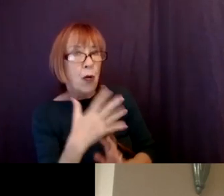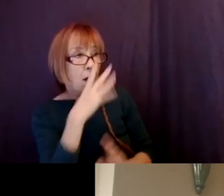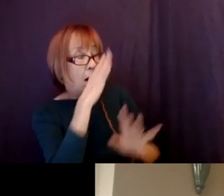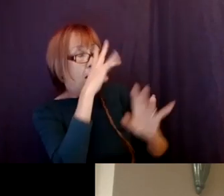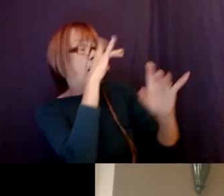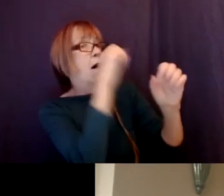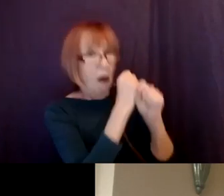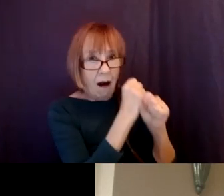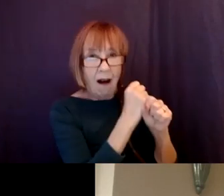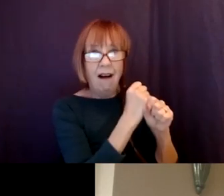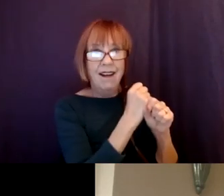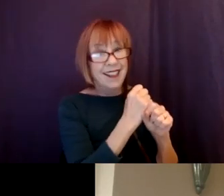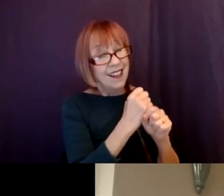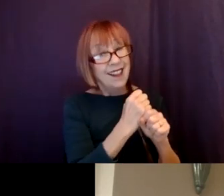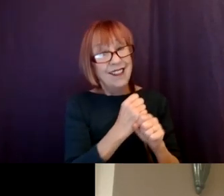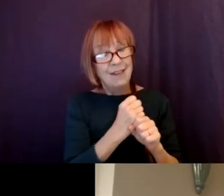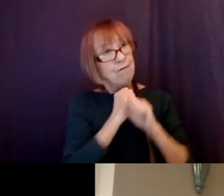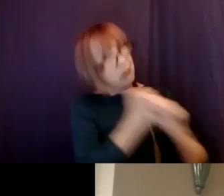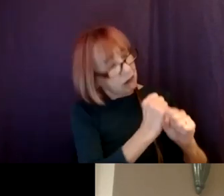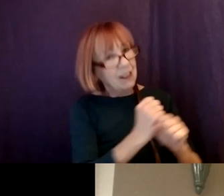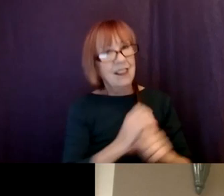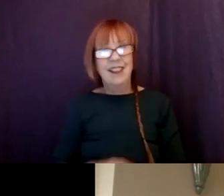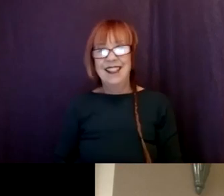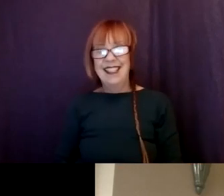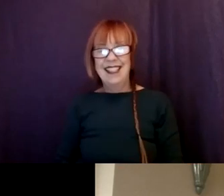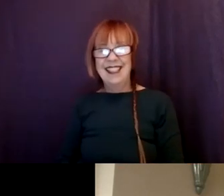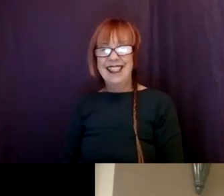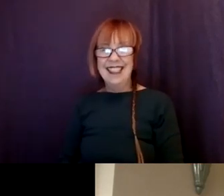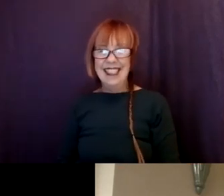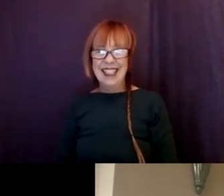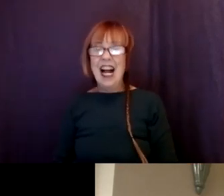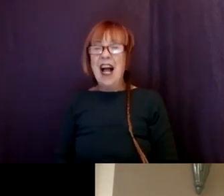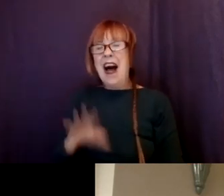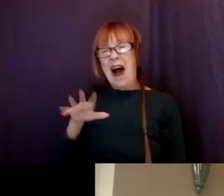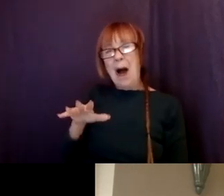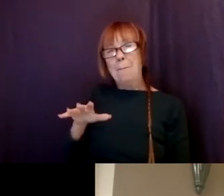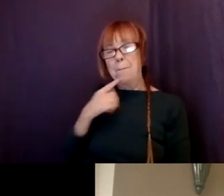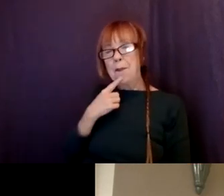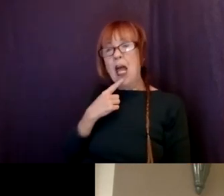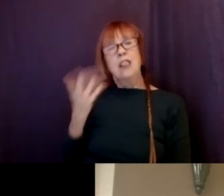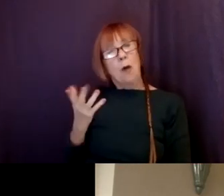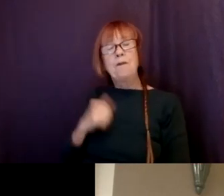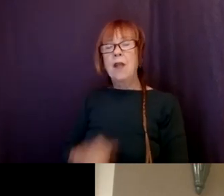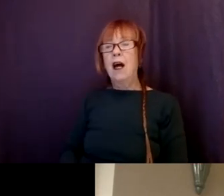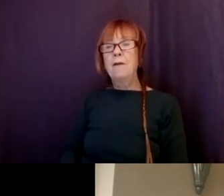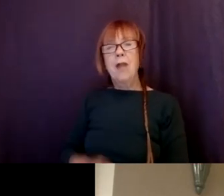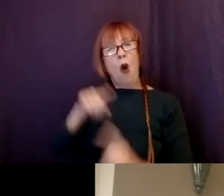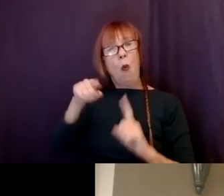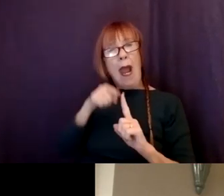So when did you know you wanted to act?